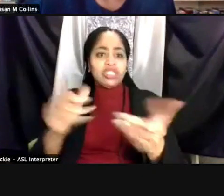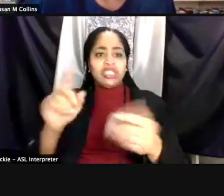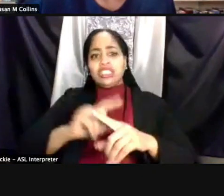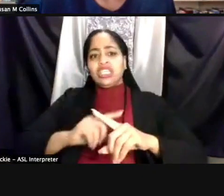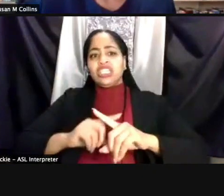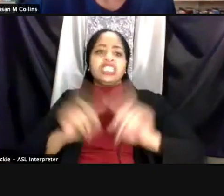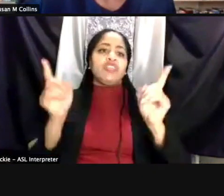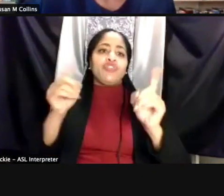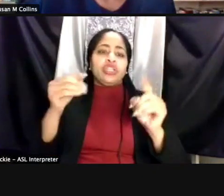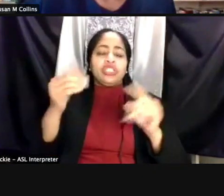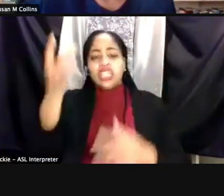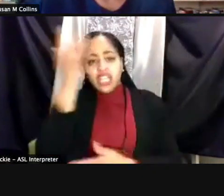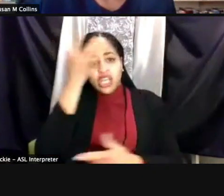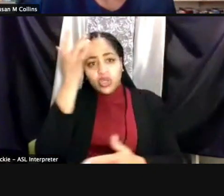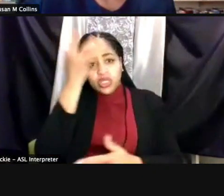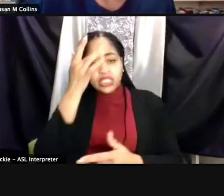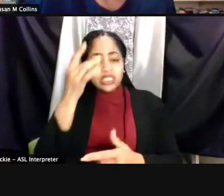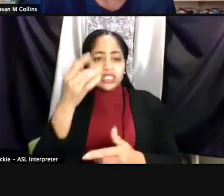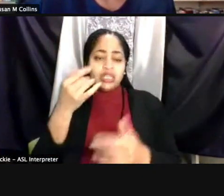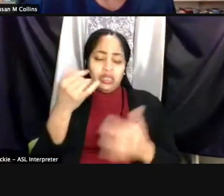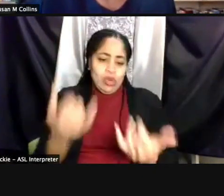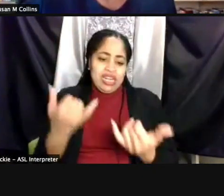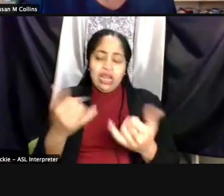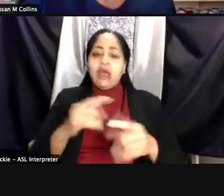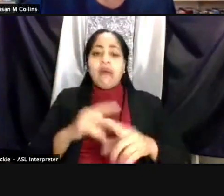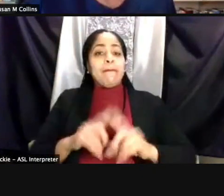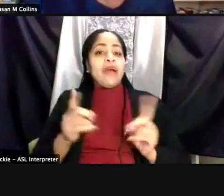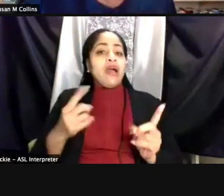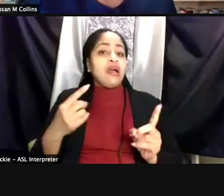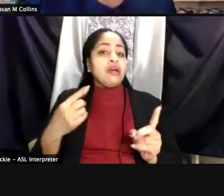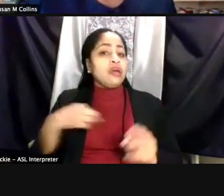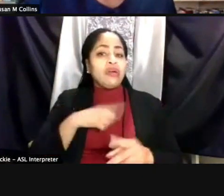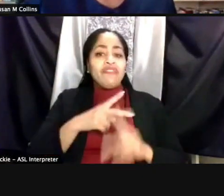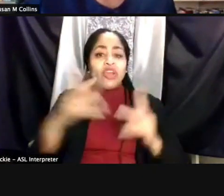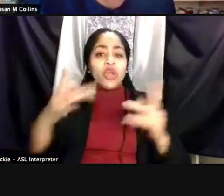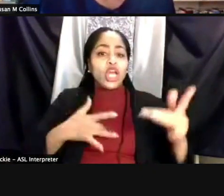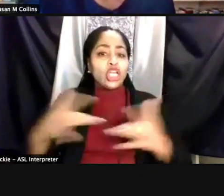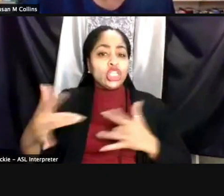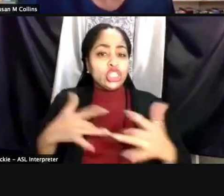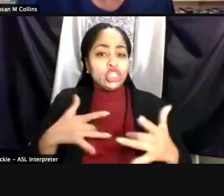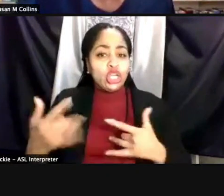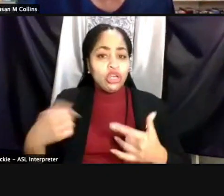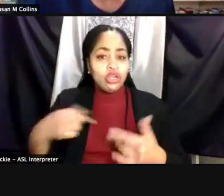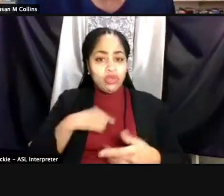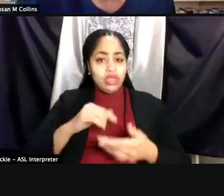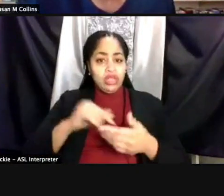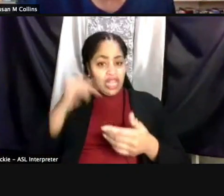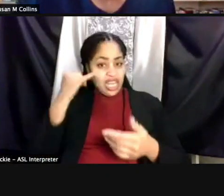a difference illness severity at least now, but we are very concerned that if this becomes widespread in Michigan,